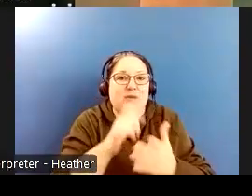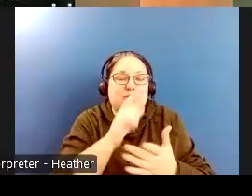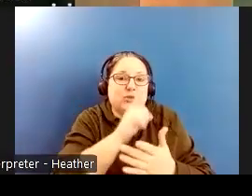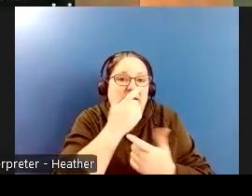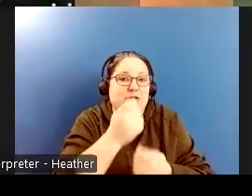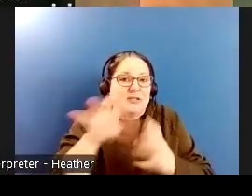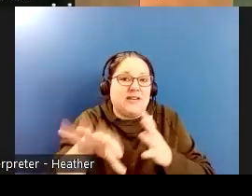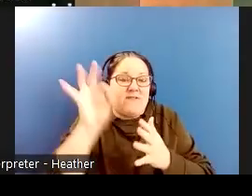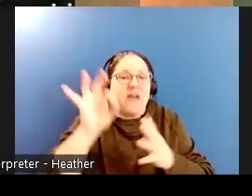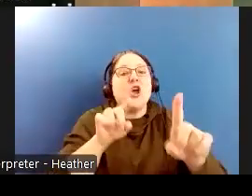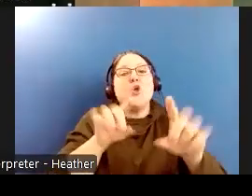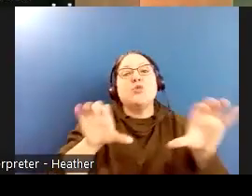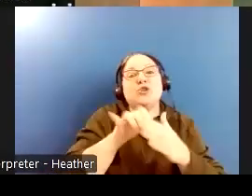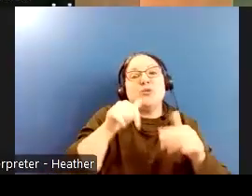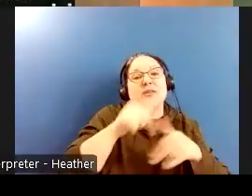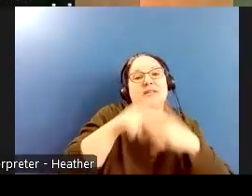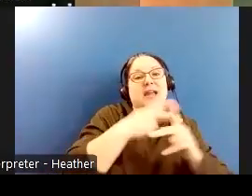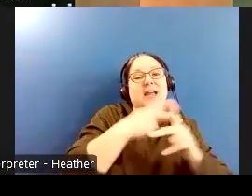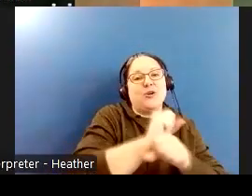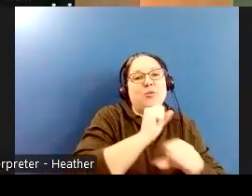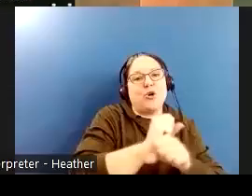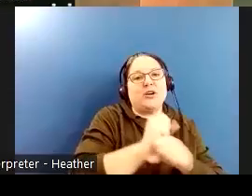when you do this kind of work, you always have to get a lot of institutional permission,